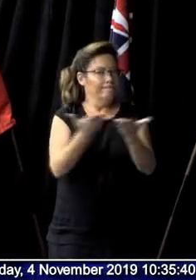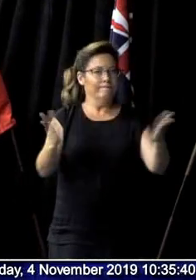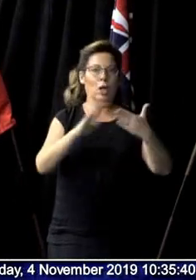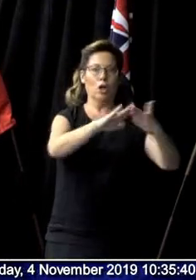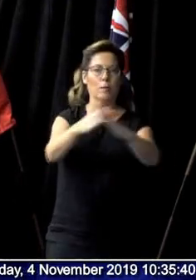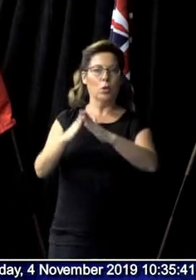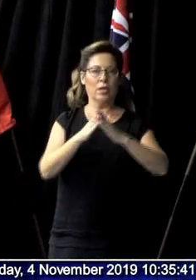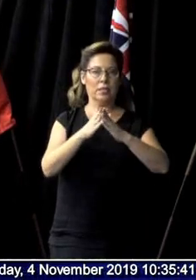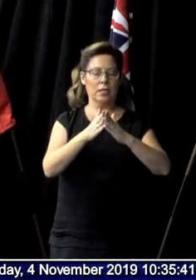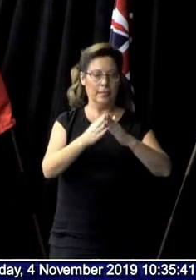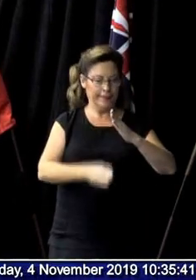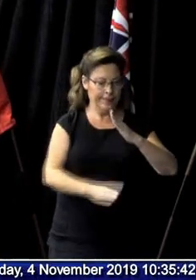It is not a small task.